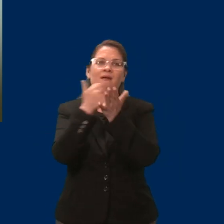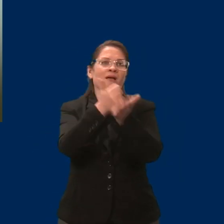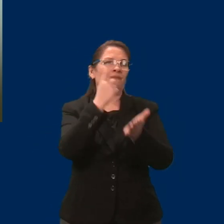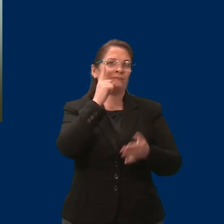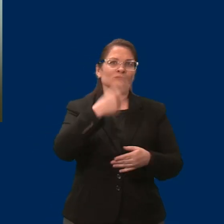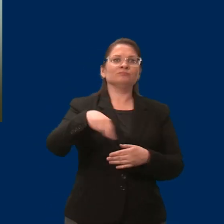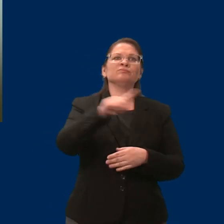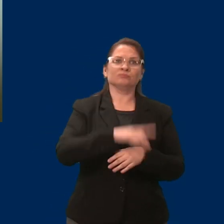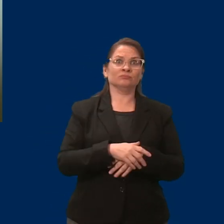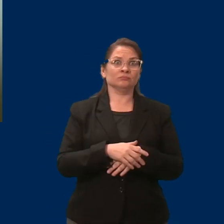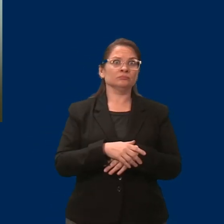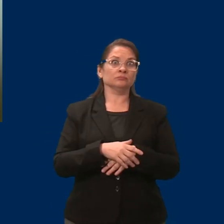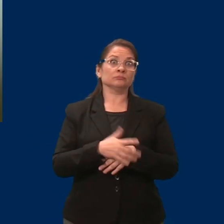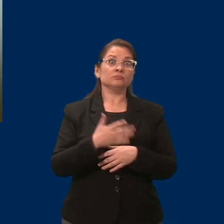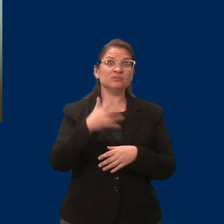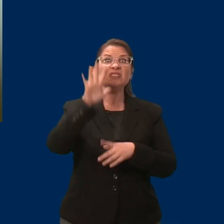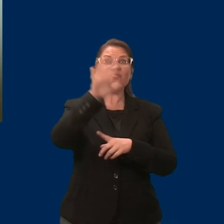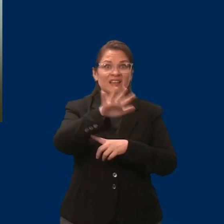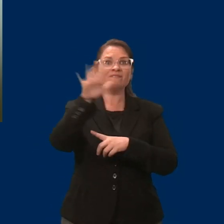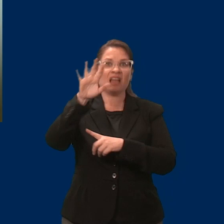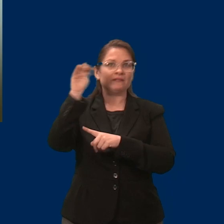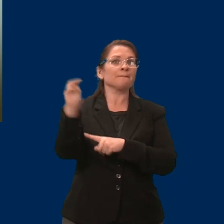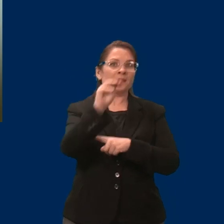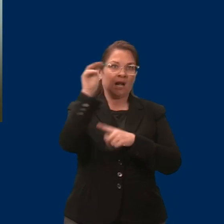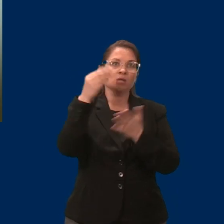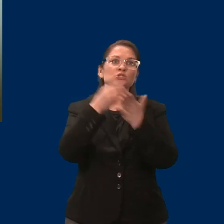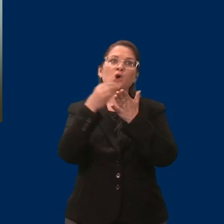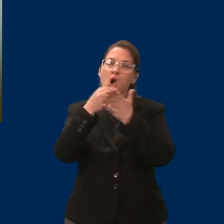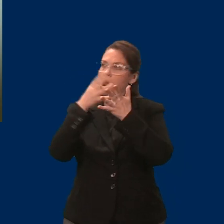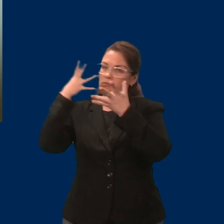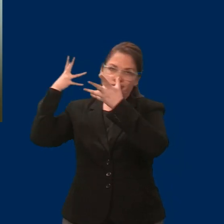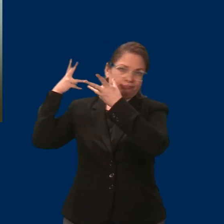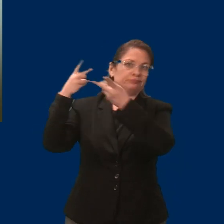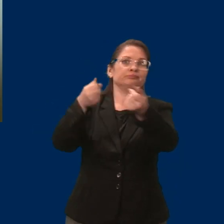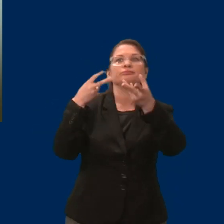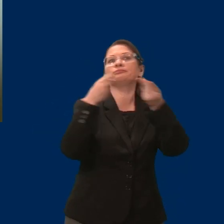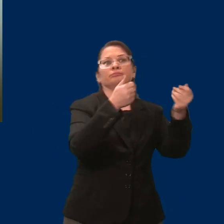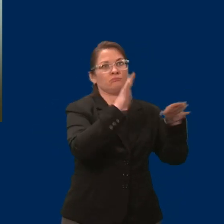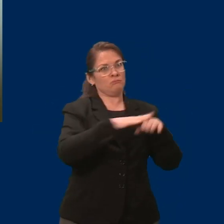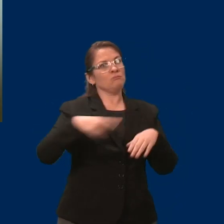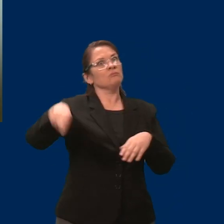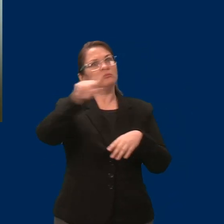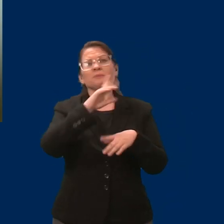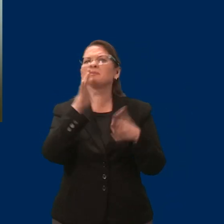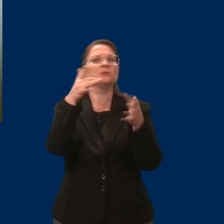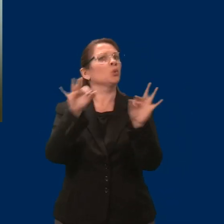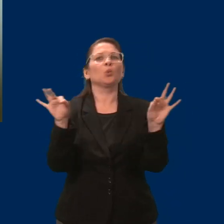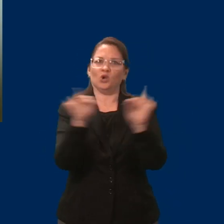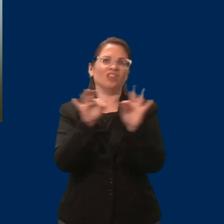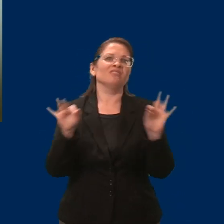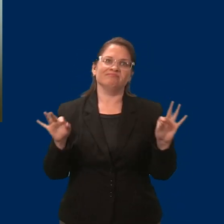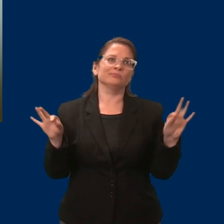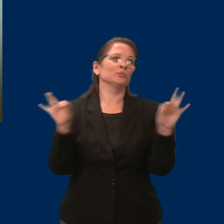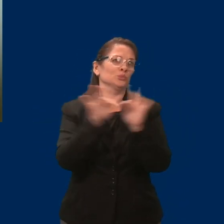And let me just say, that's $55 million that our disability providers need now.